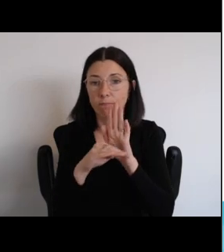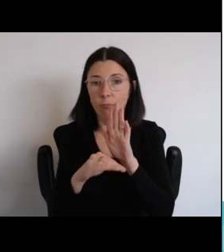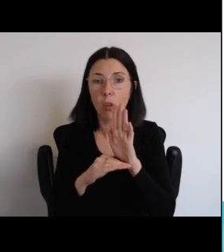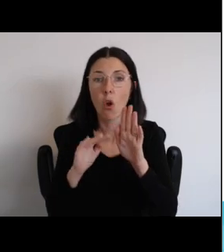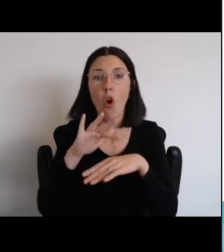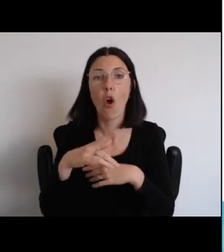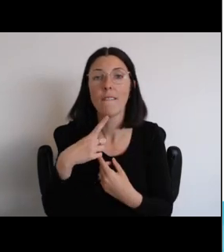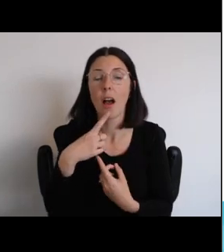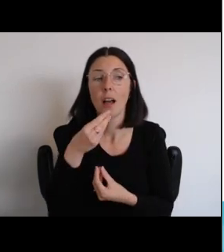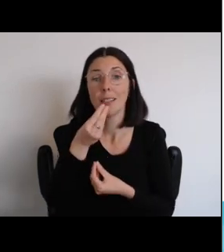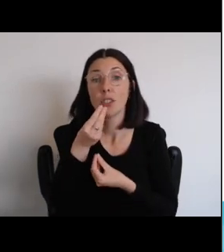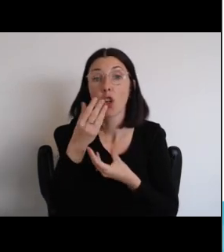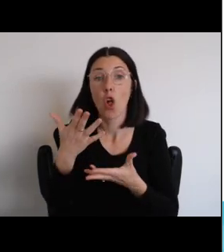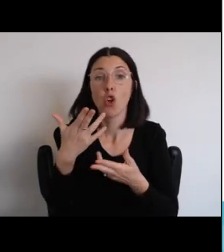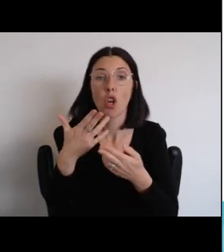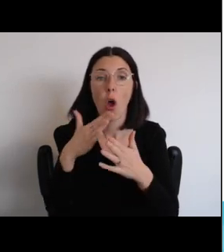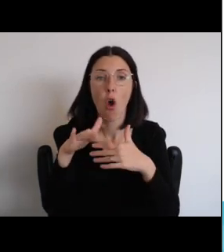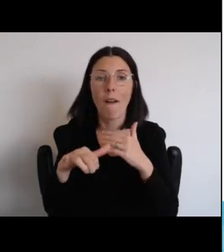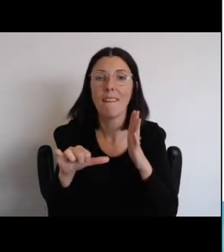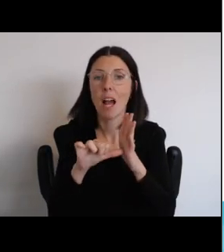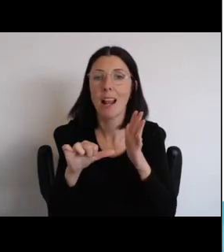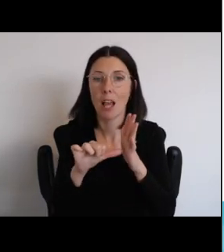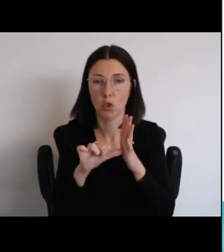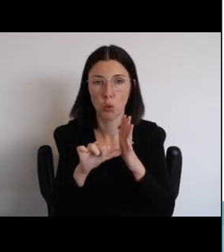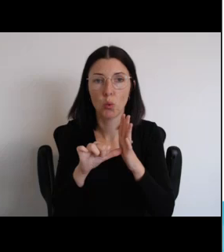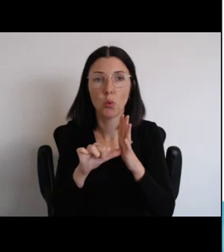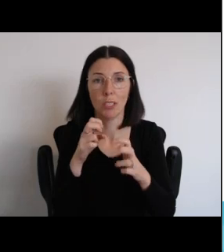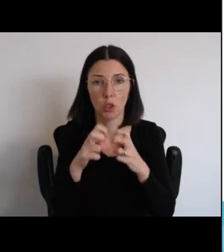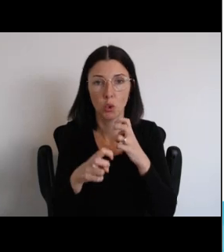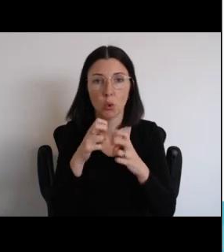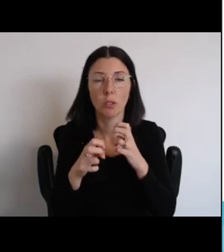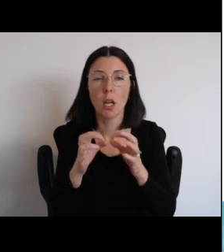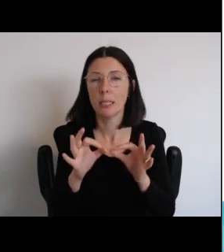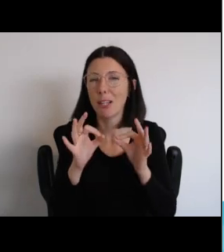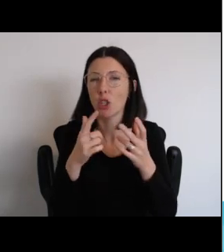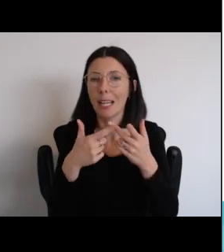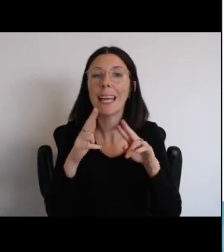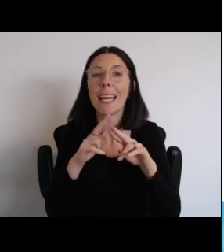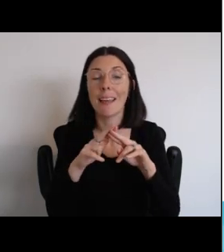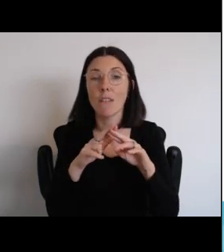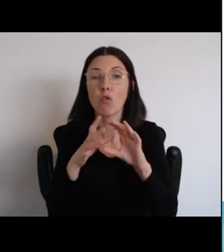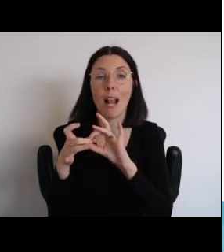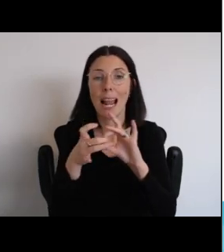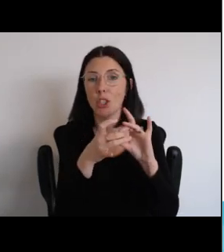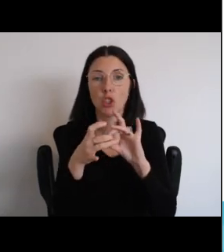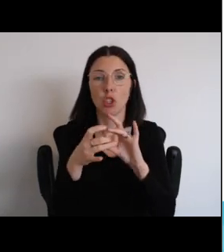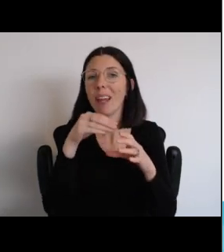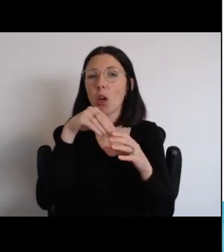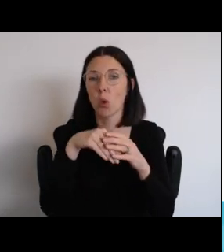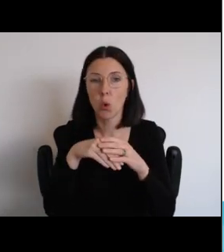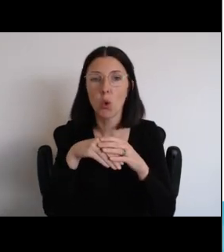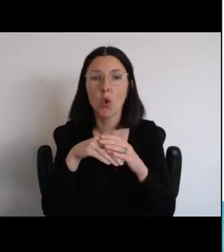particularly in relationships where was coercive and financial control so that's um the next stage